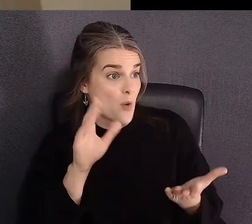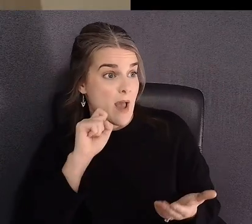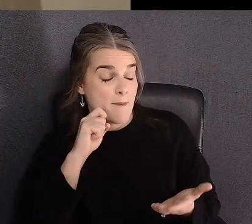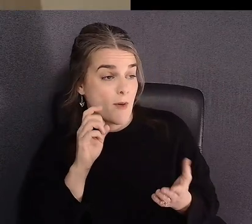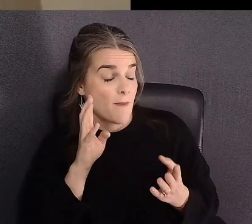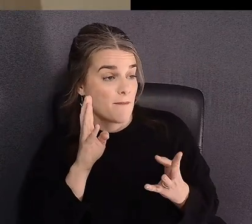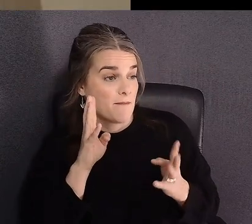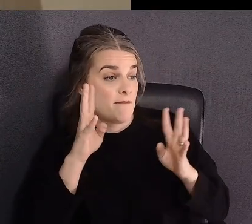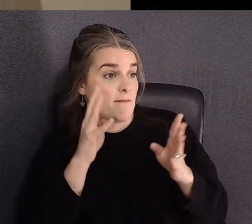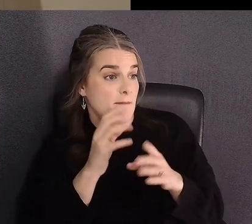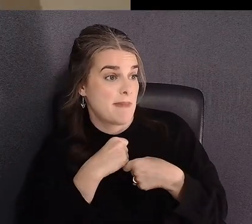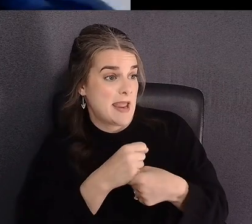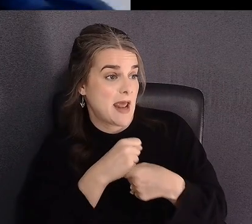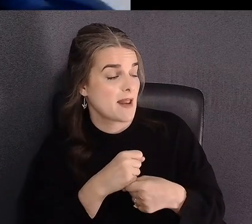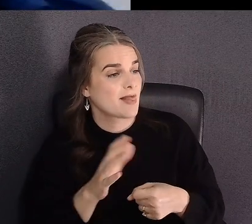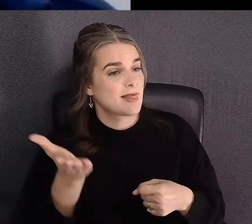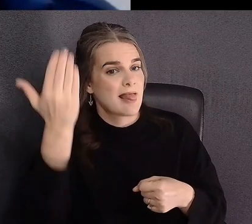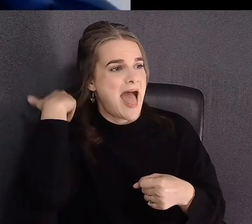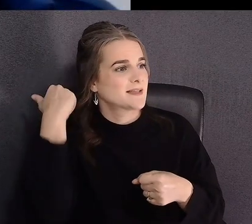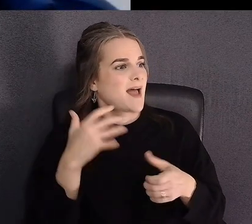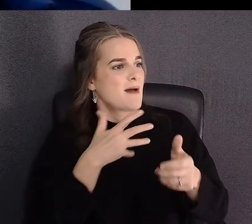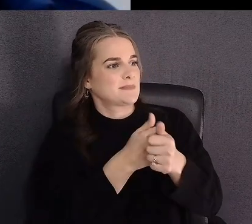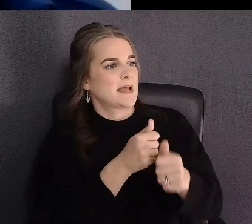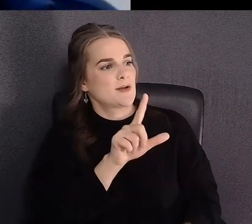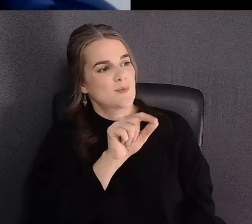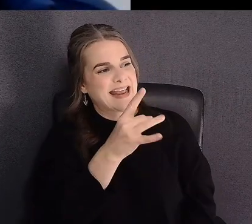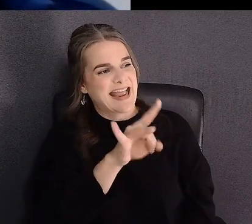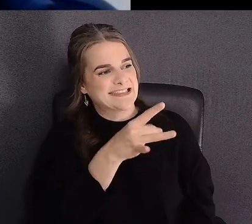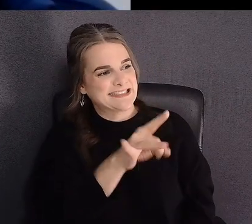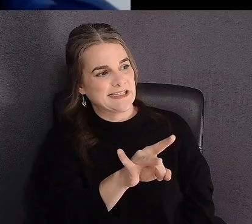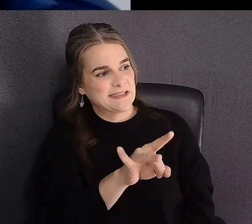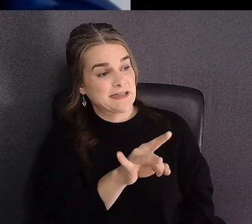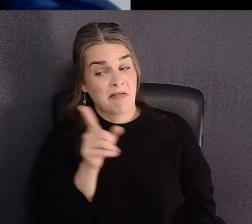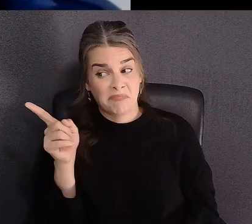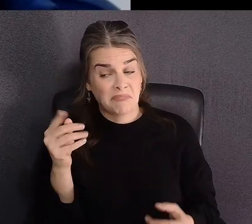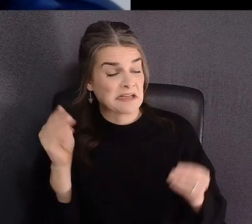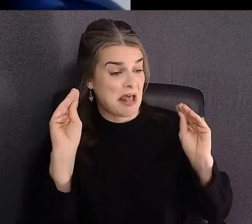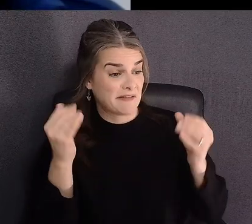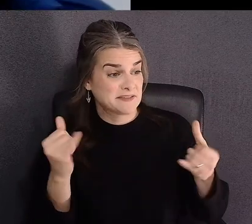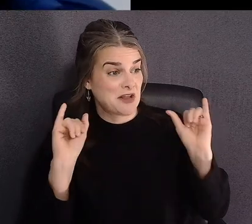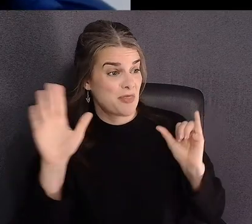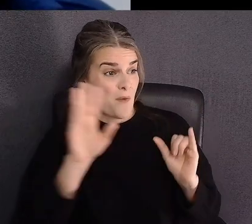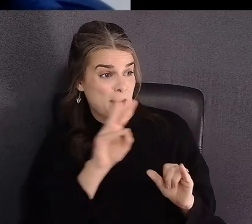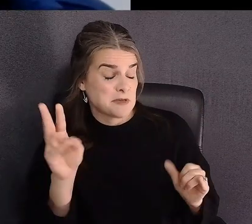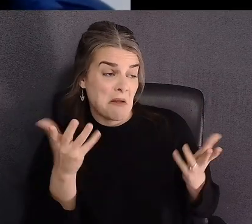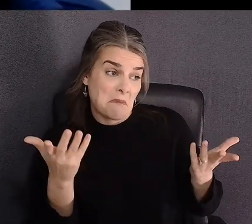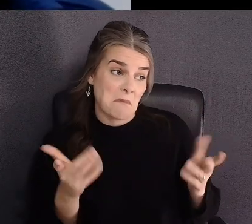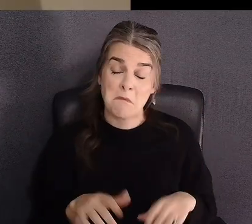And their last update was 2018. But they sell it. It's still on their website. They're selling them.